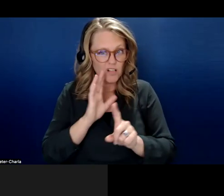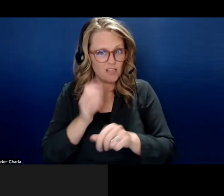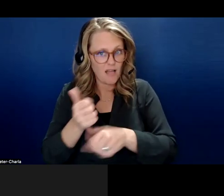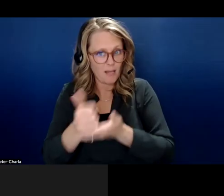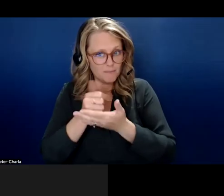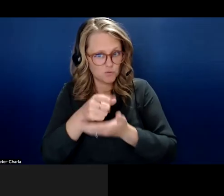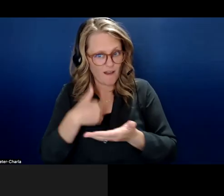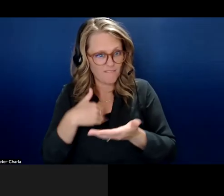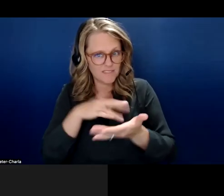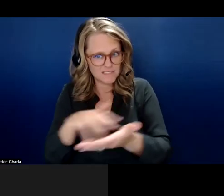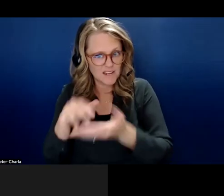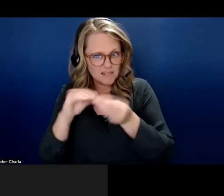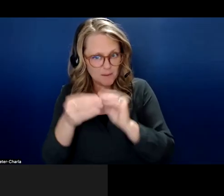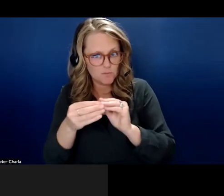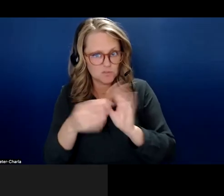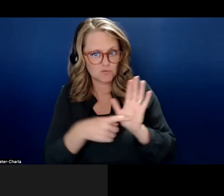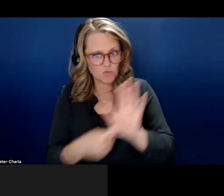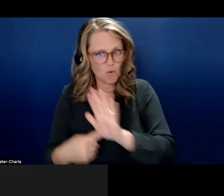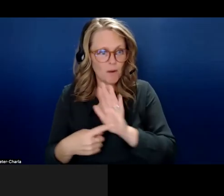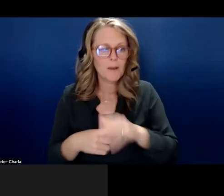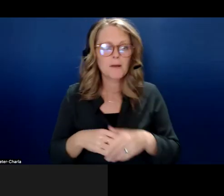Yes. Yeah, and I think we at our previous stakeholder meeting